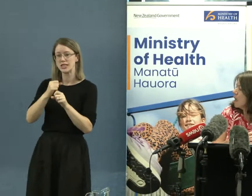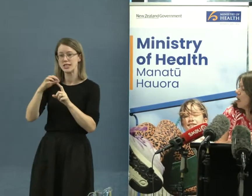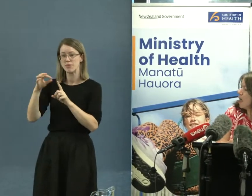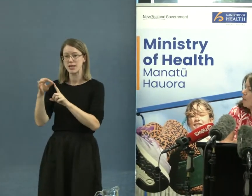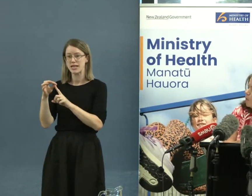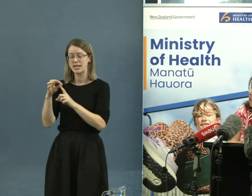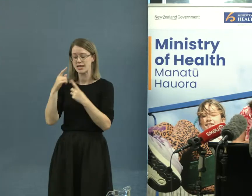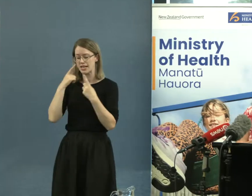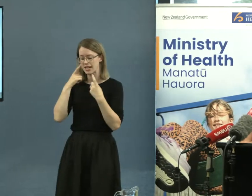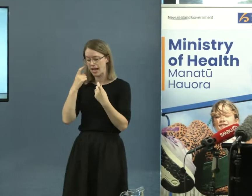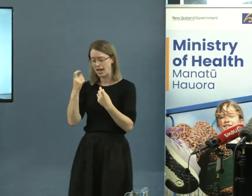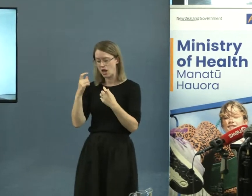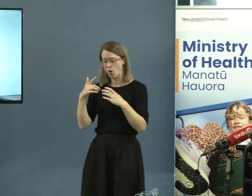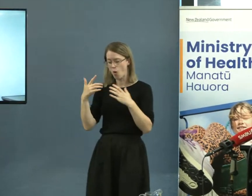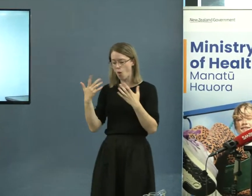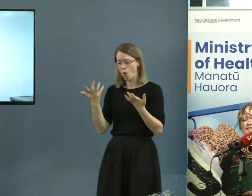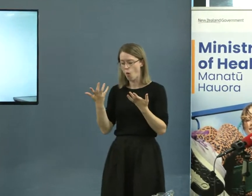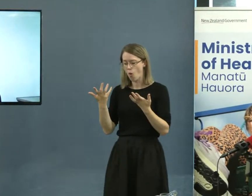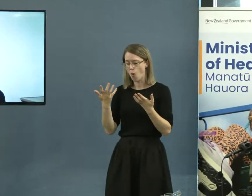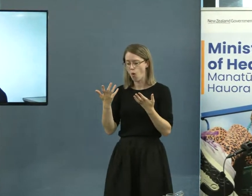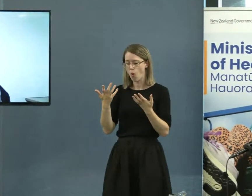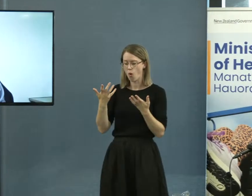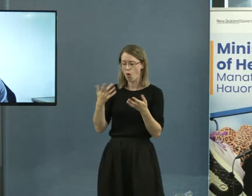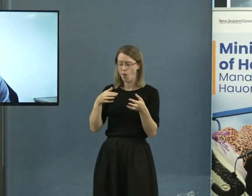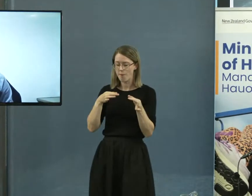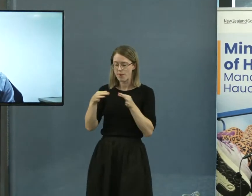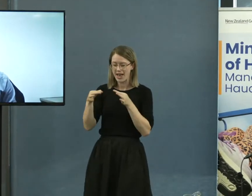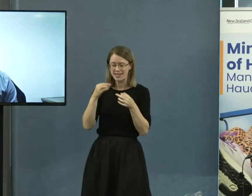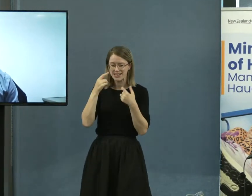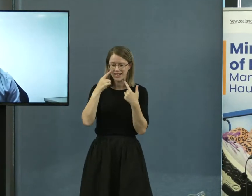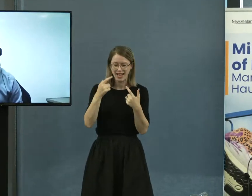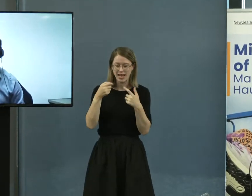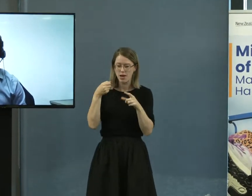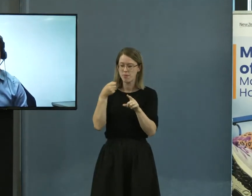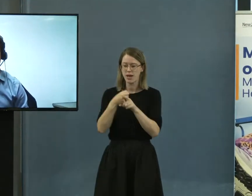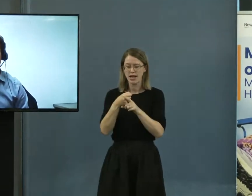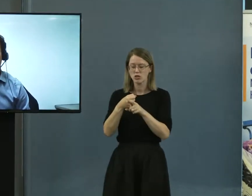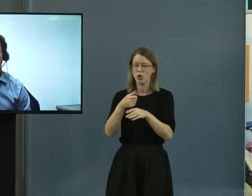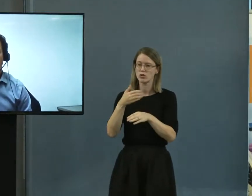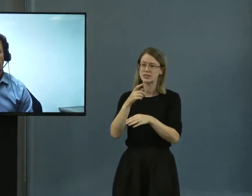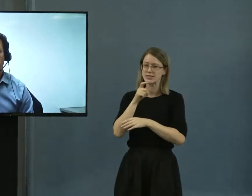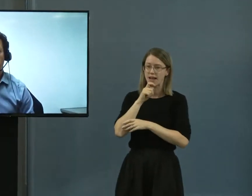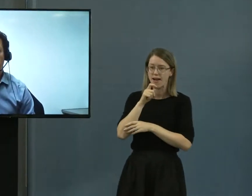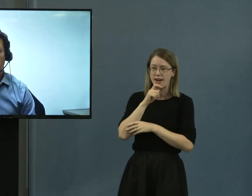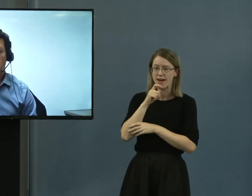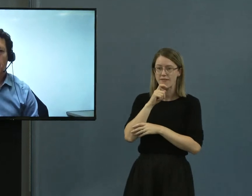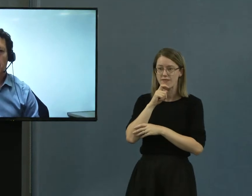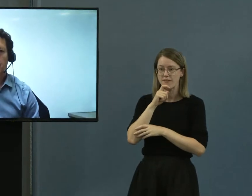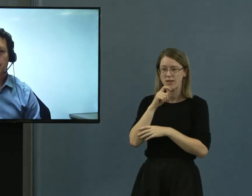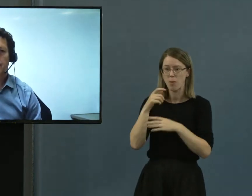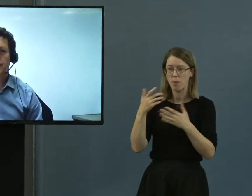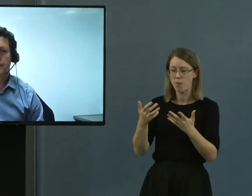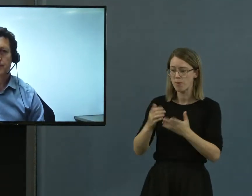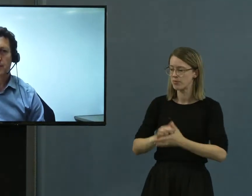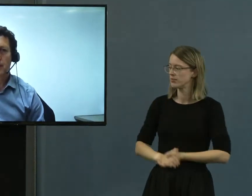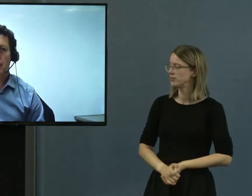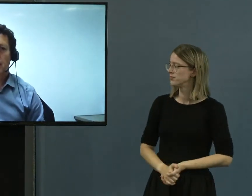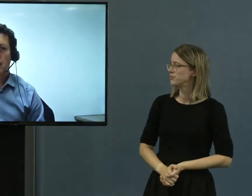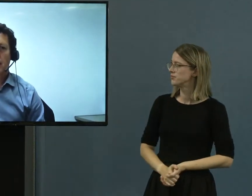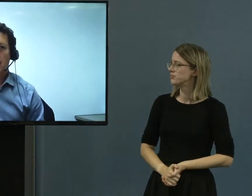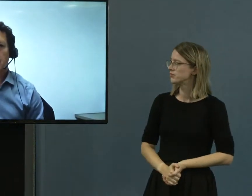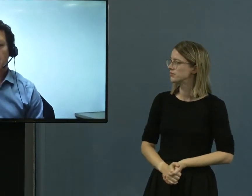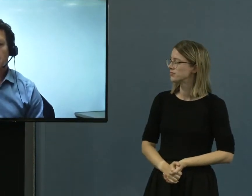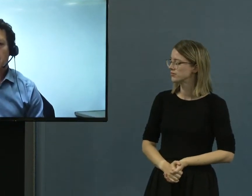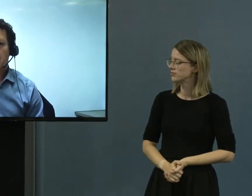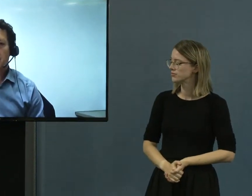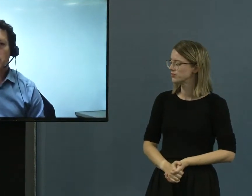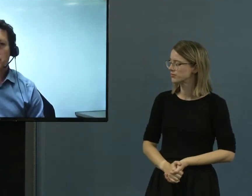about primary care and the